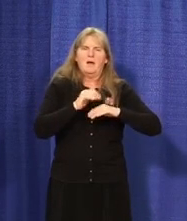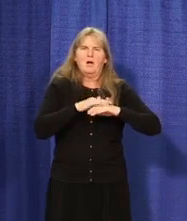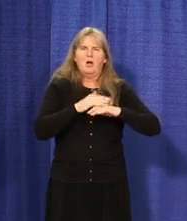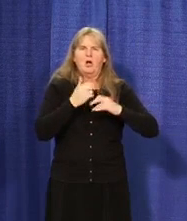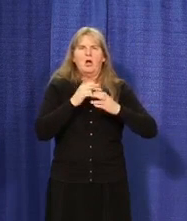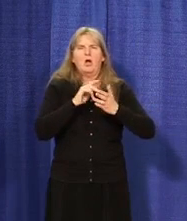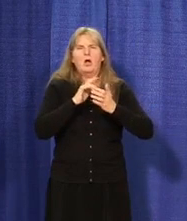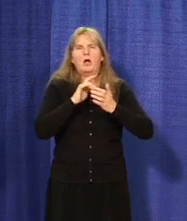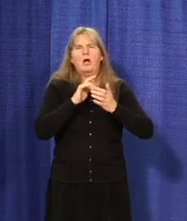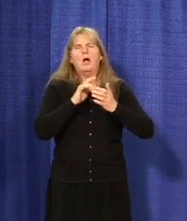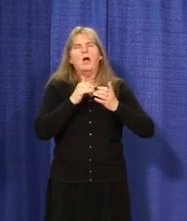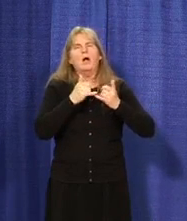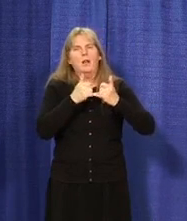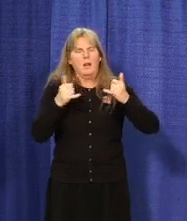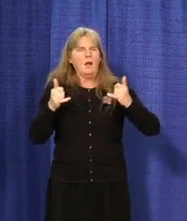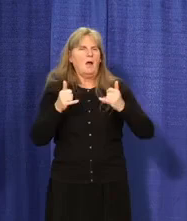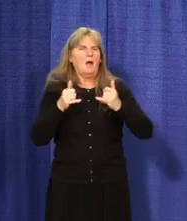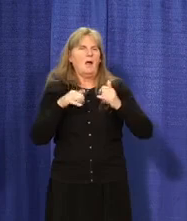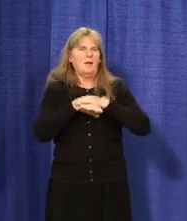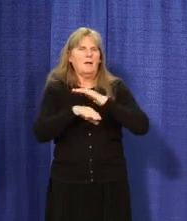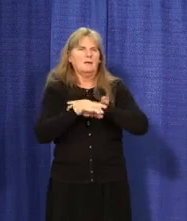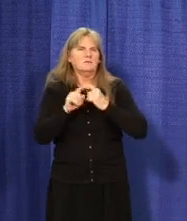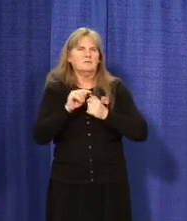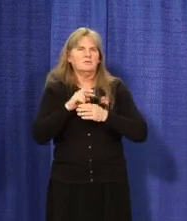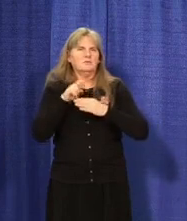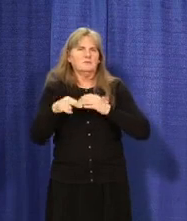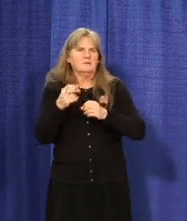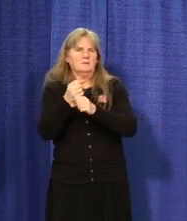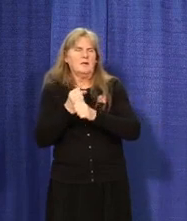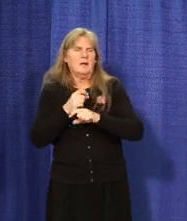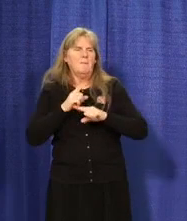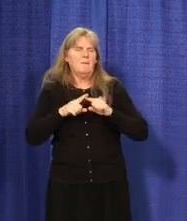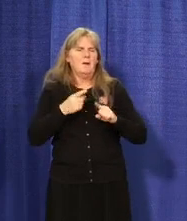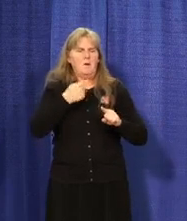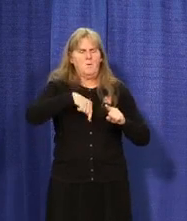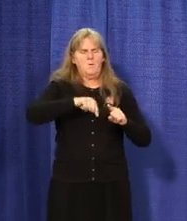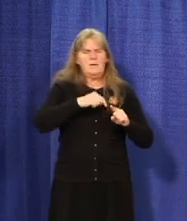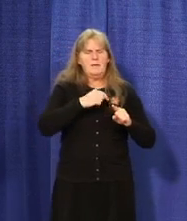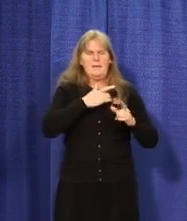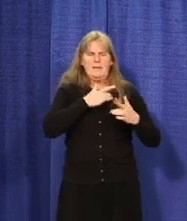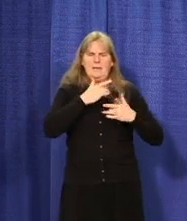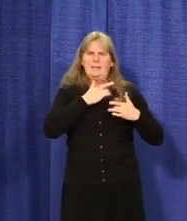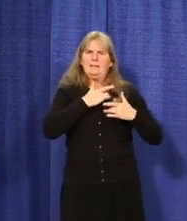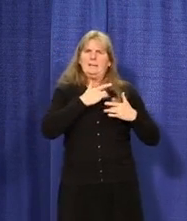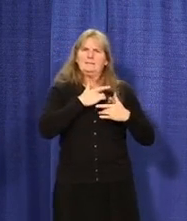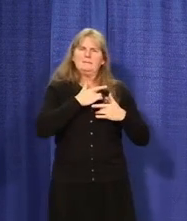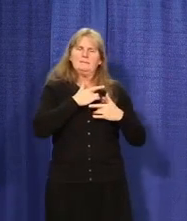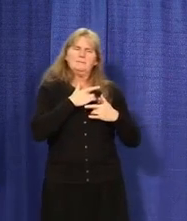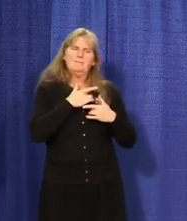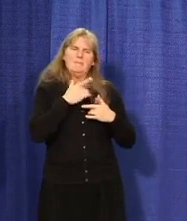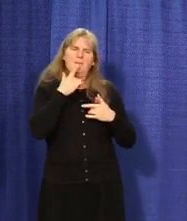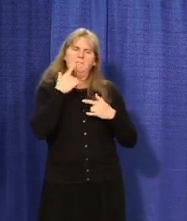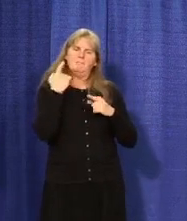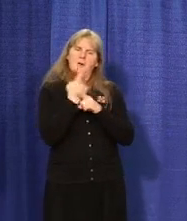I would say it is on the table, but we are very concerned about giving the results in the right